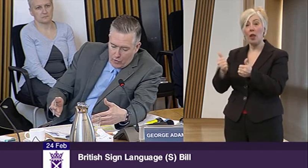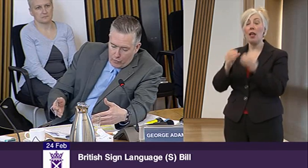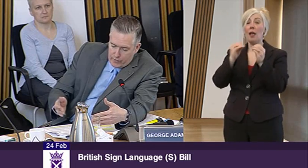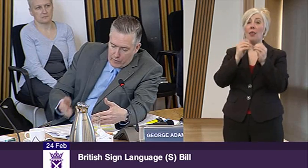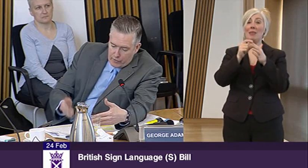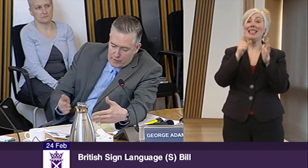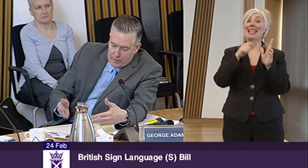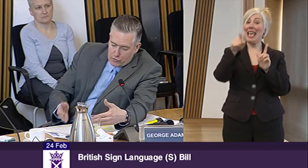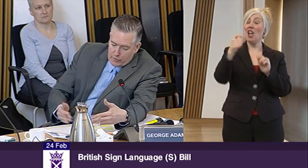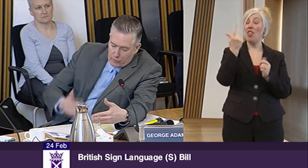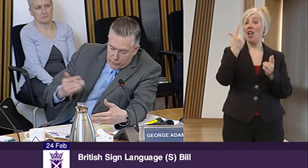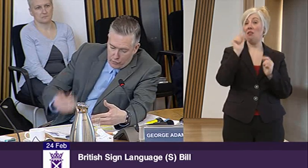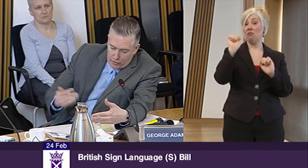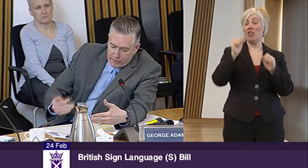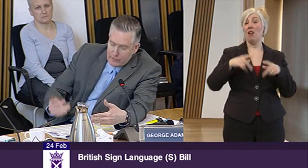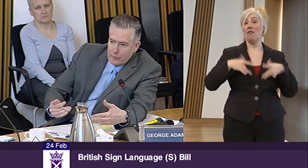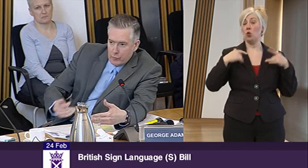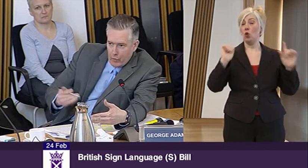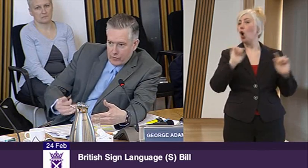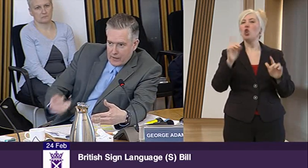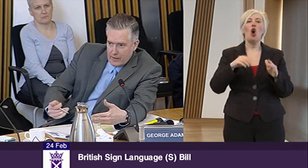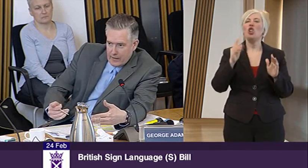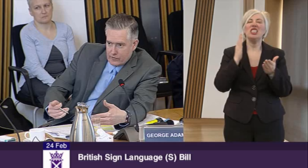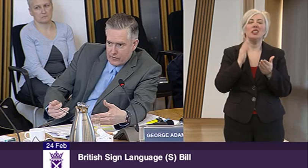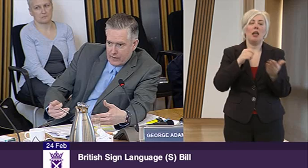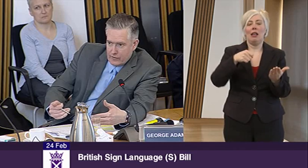Association Scotland is concerned to ensure that performance review is not just a simple